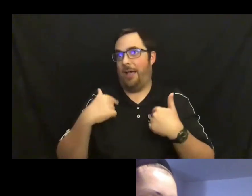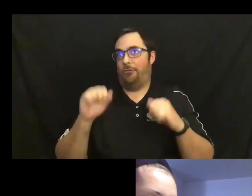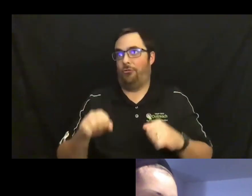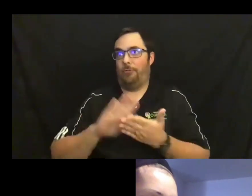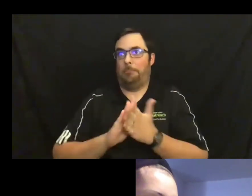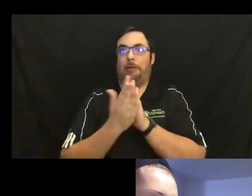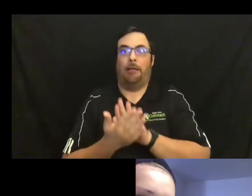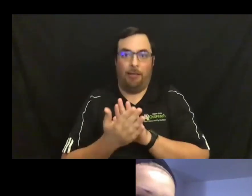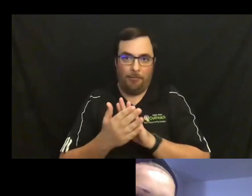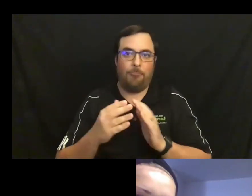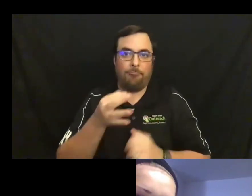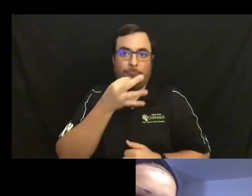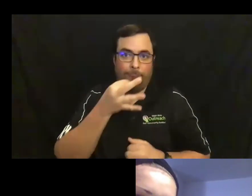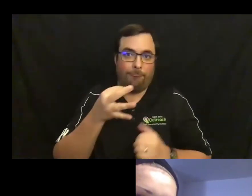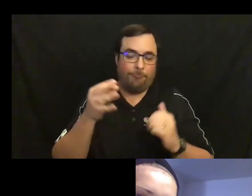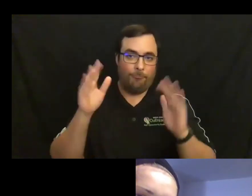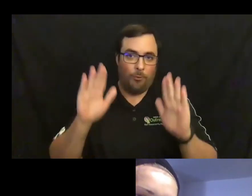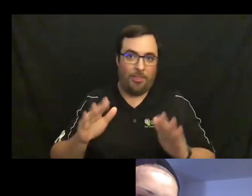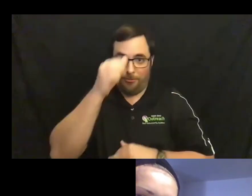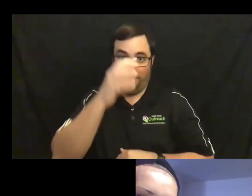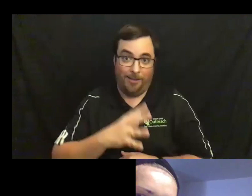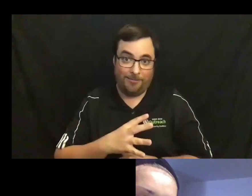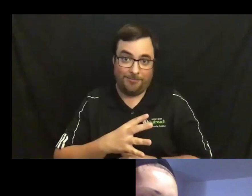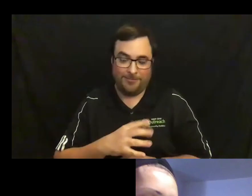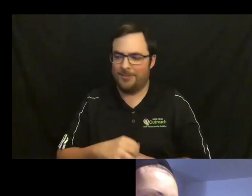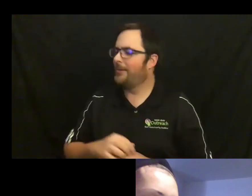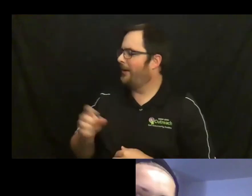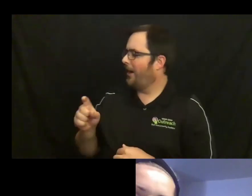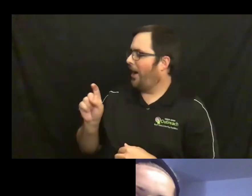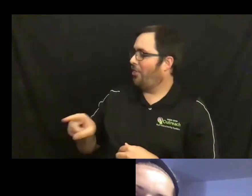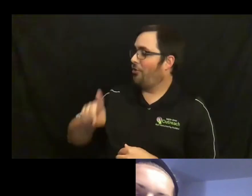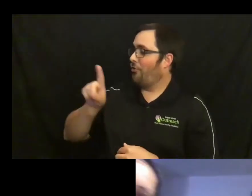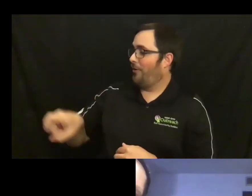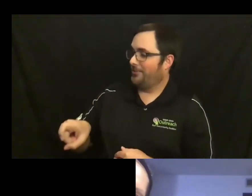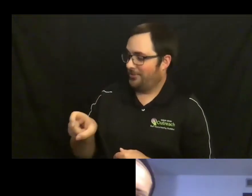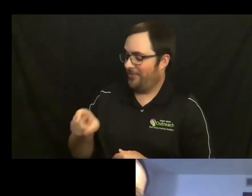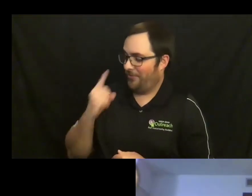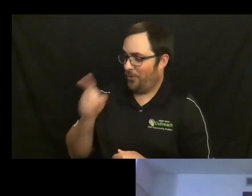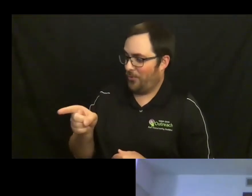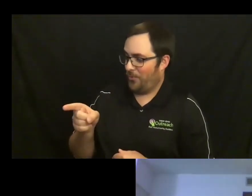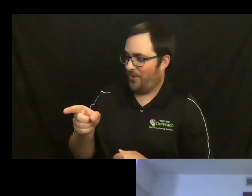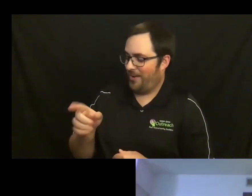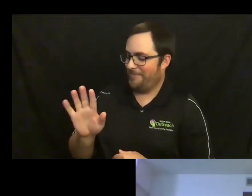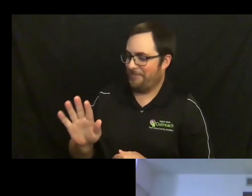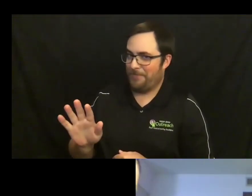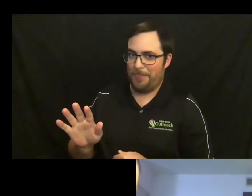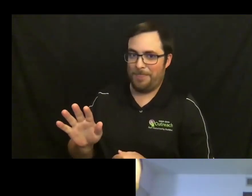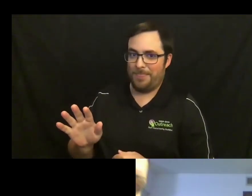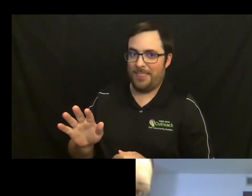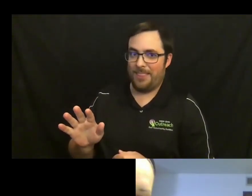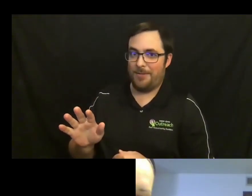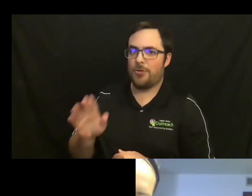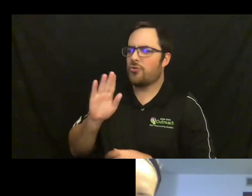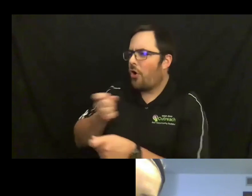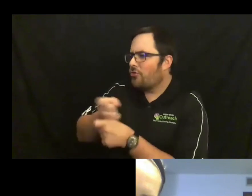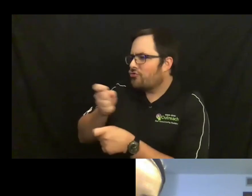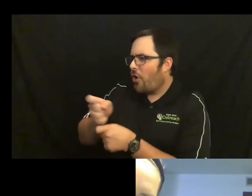Jen: Okay, um, another question. How do you come up with your jokes?